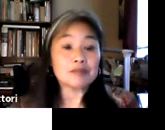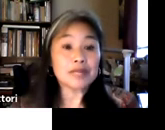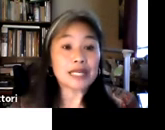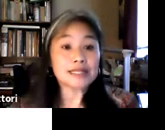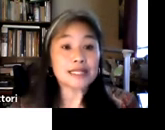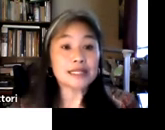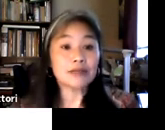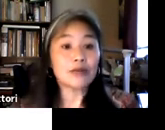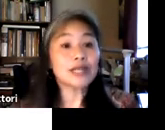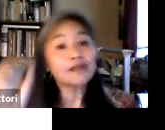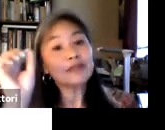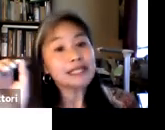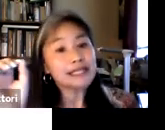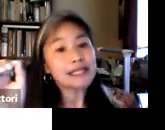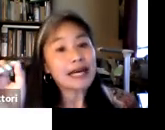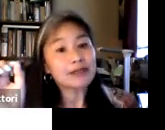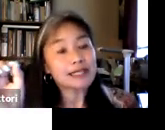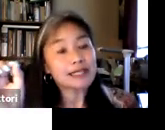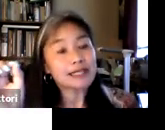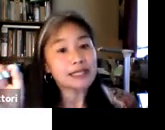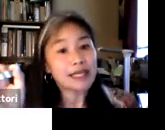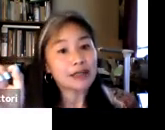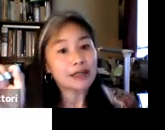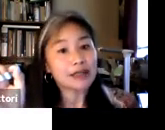her baby. And I'll tell you more about aunt Janice in a second.